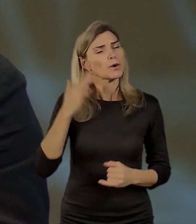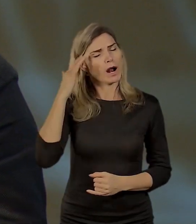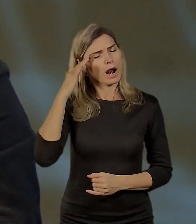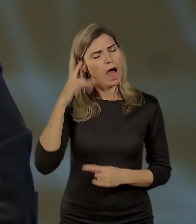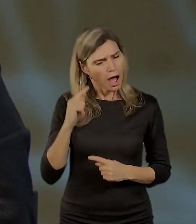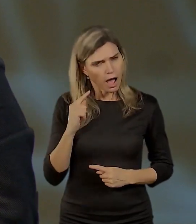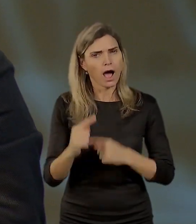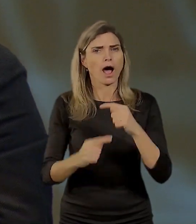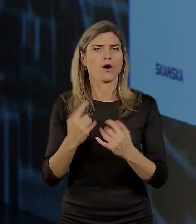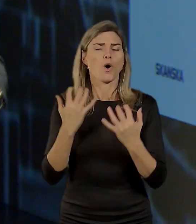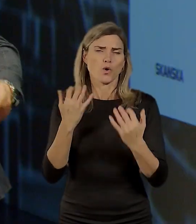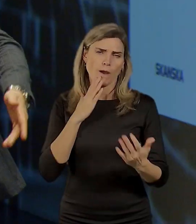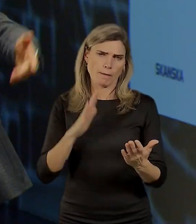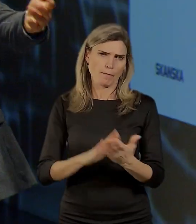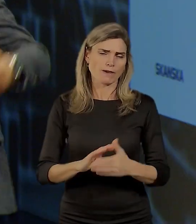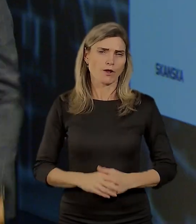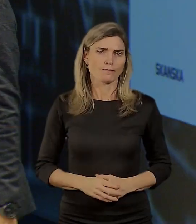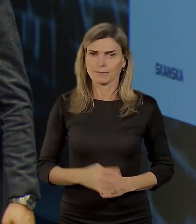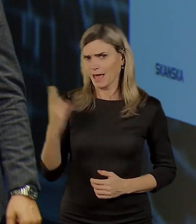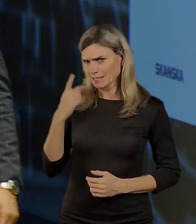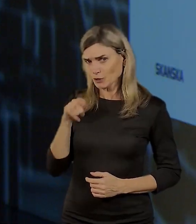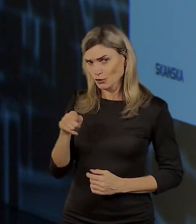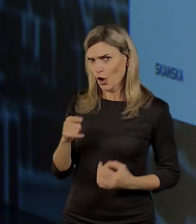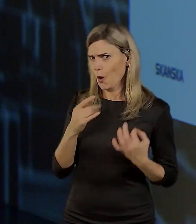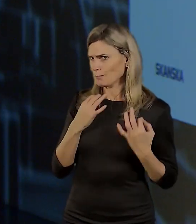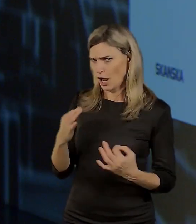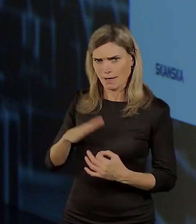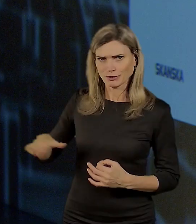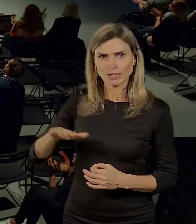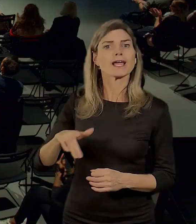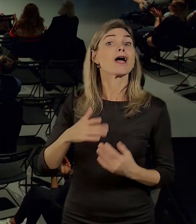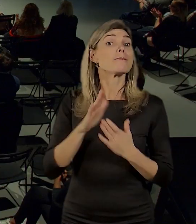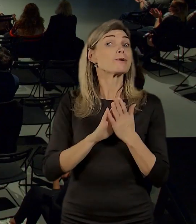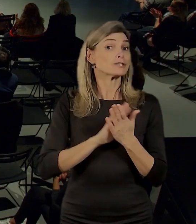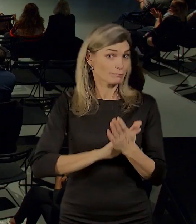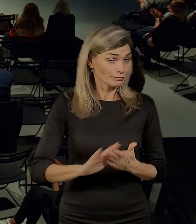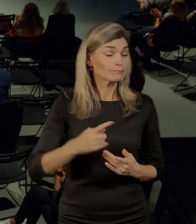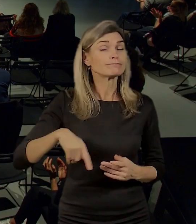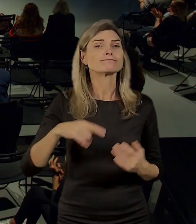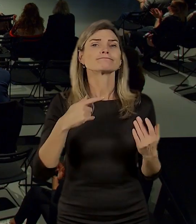Modřany Sugar Factory. You can find the recording on our YouTube and possibly on our website. You can also find the program on the website until the end of the year.